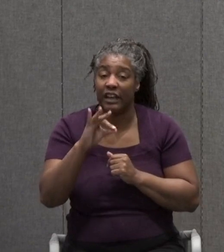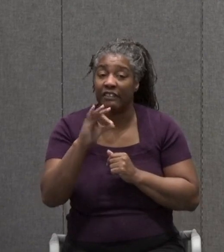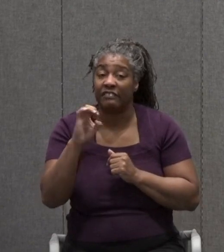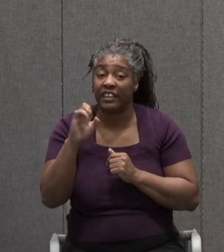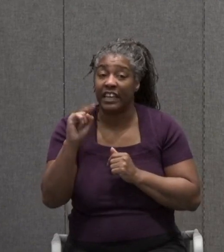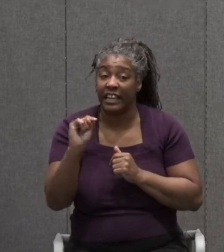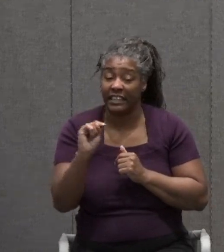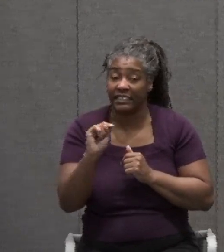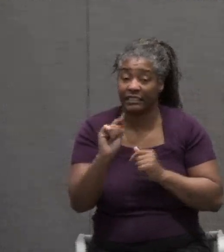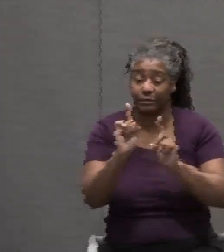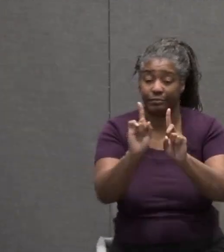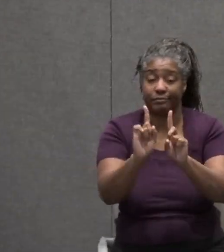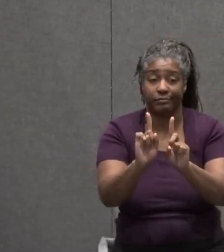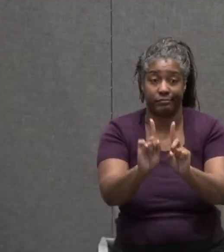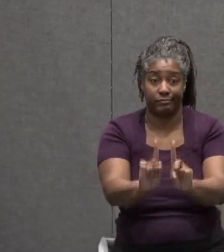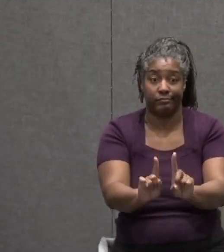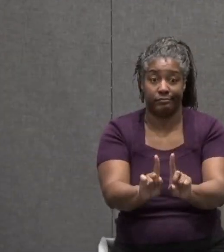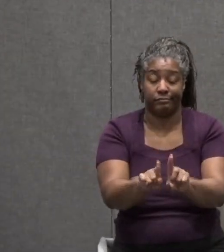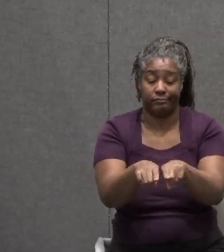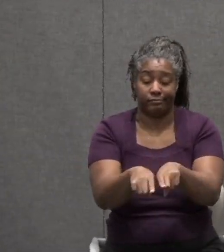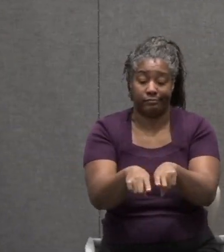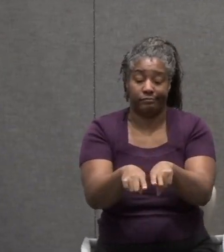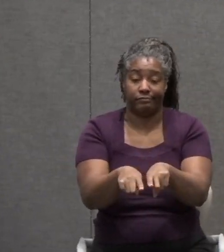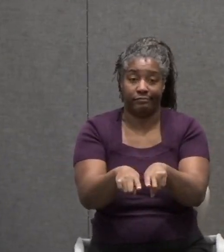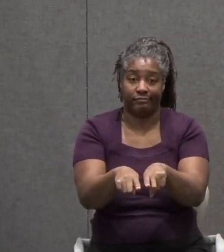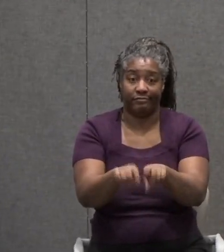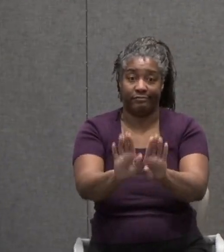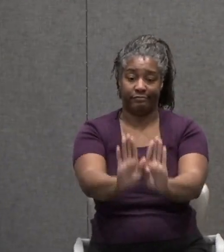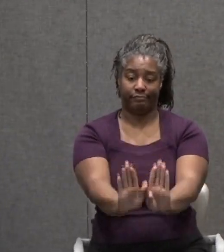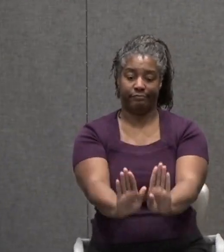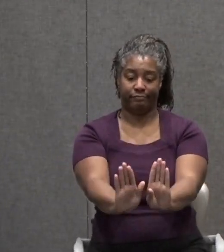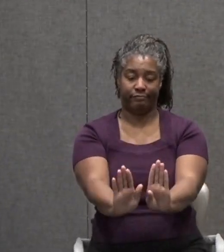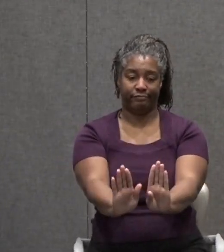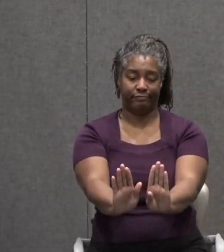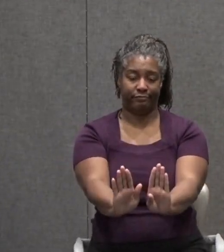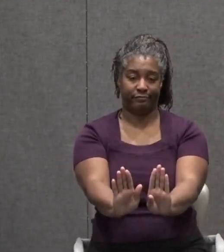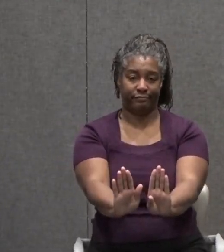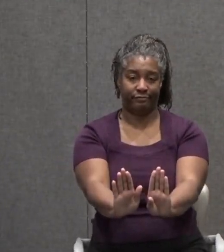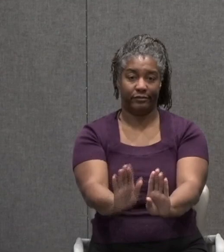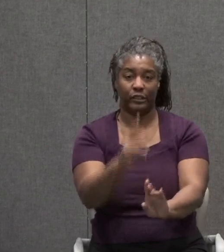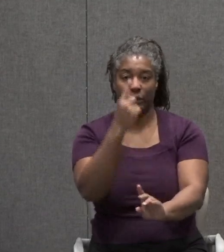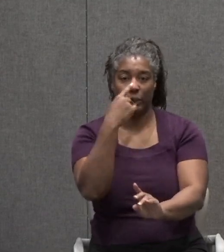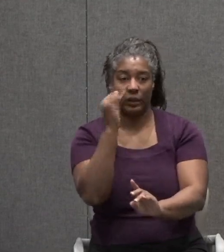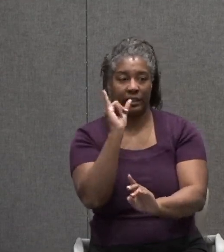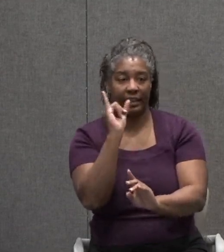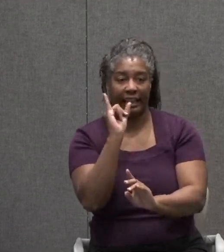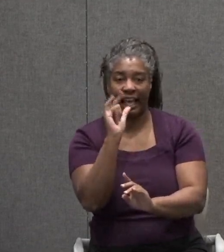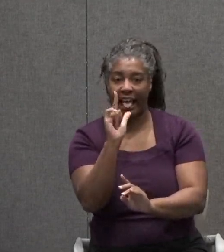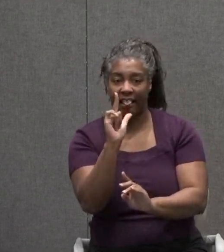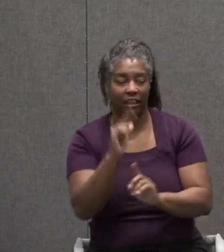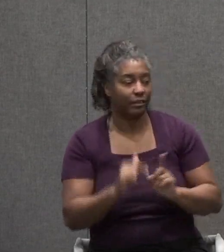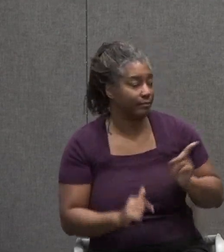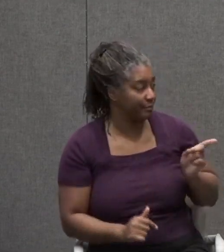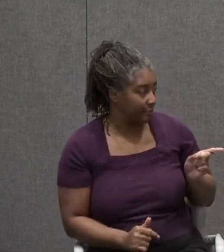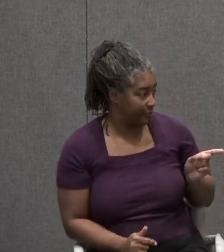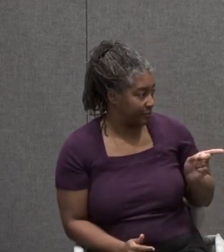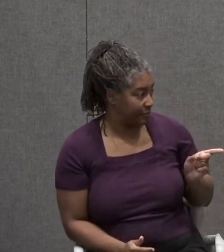Now you're nice and tall in their torso, so that means we're sitting almost looking like an L right? Or a Tetris piece.